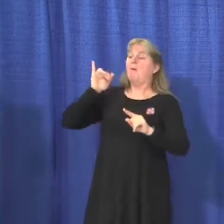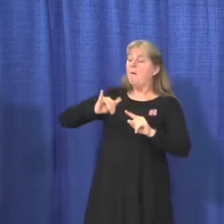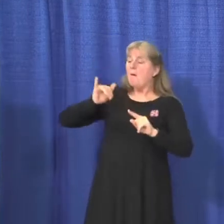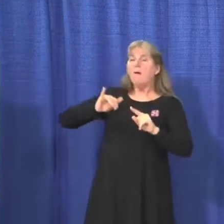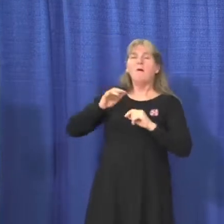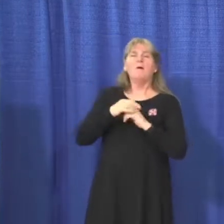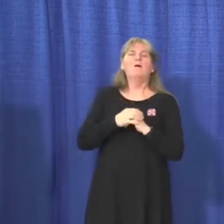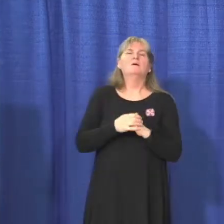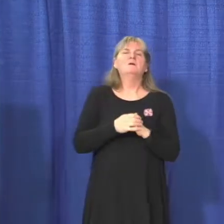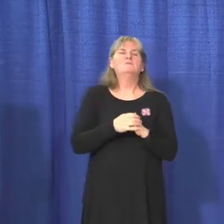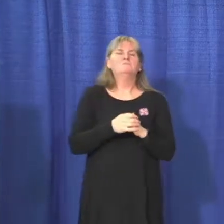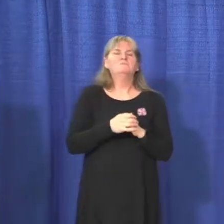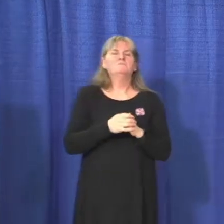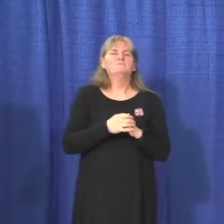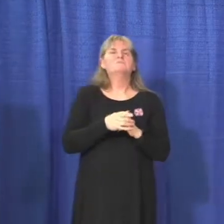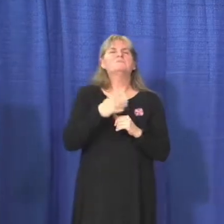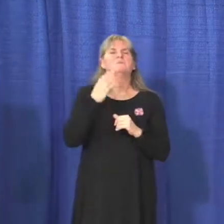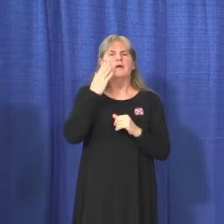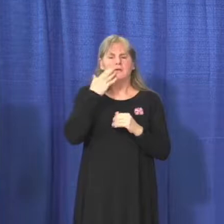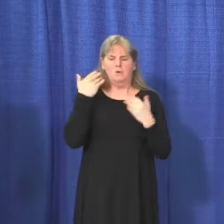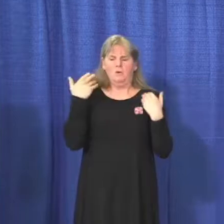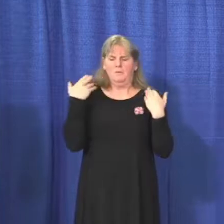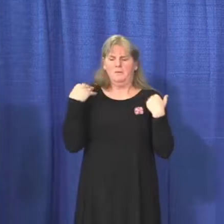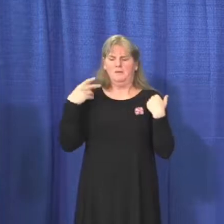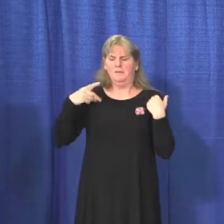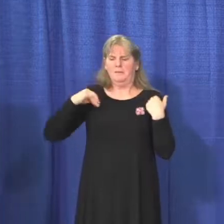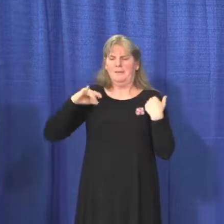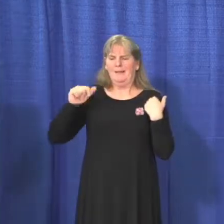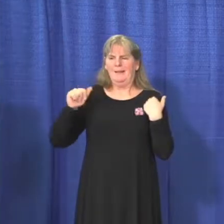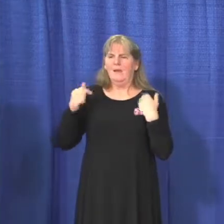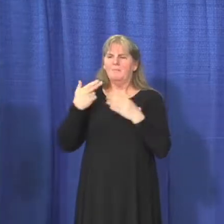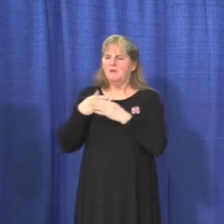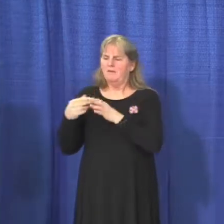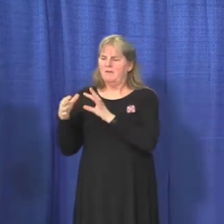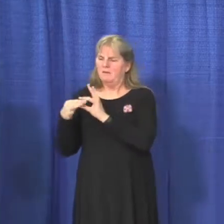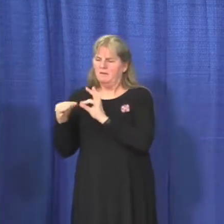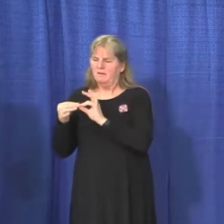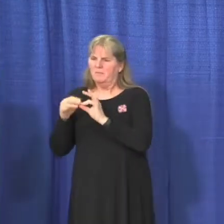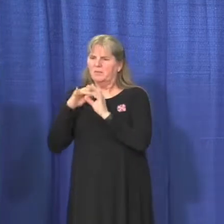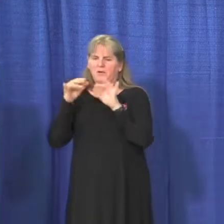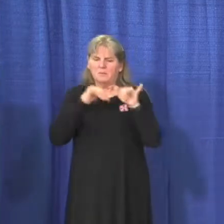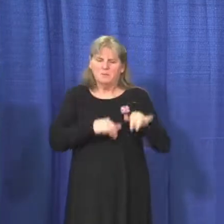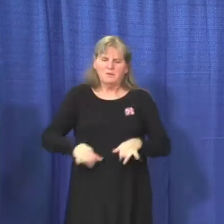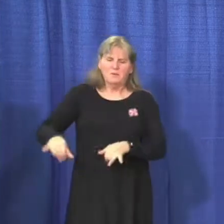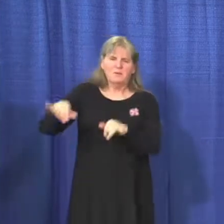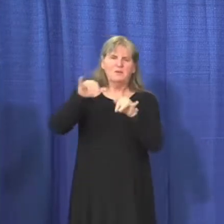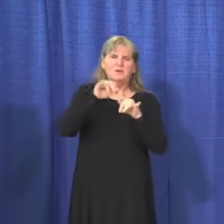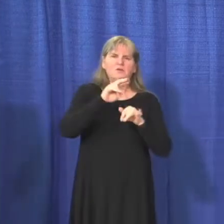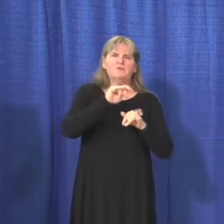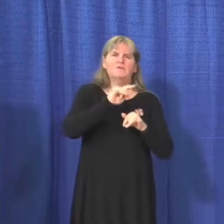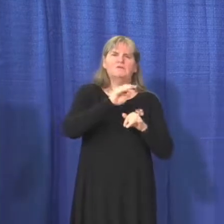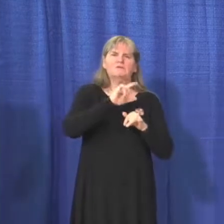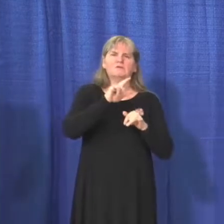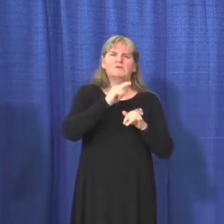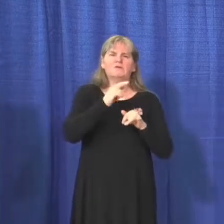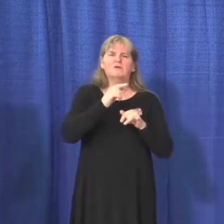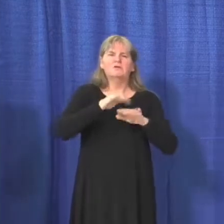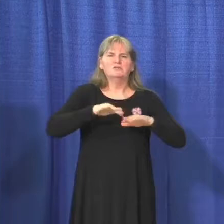little bit about the universal child care and all the work that I've done, all put my women's